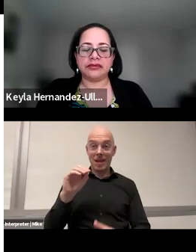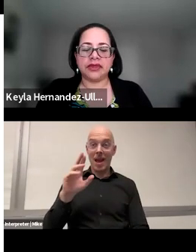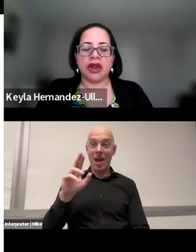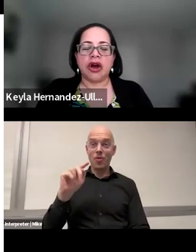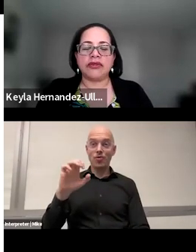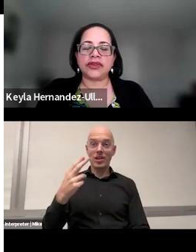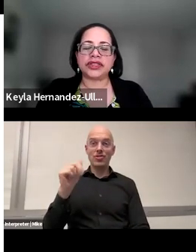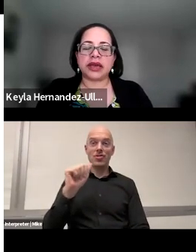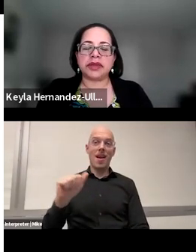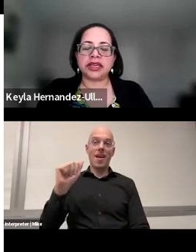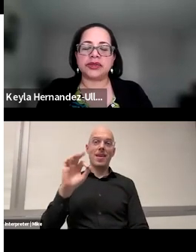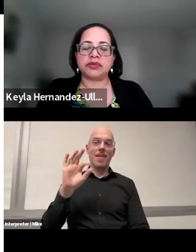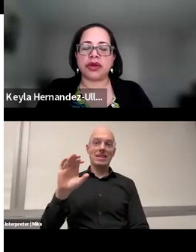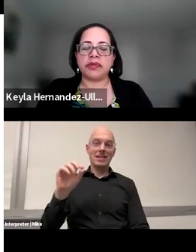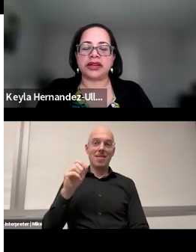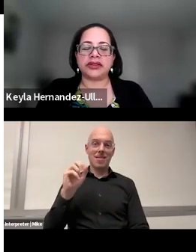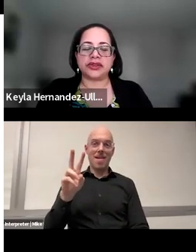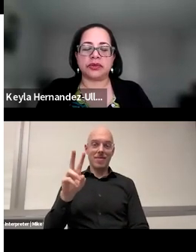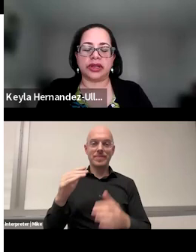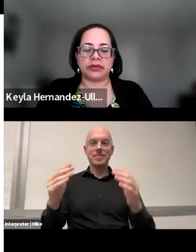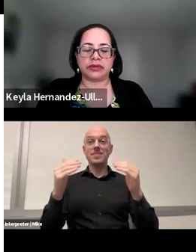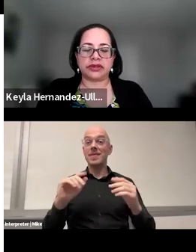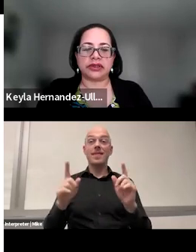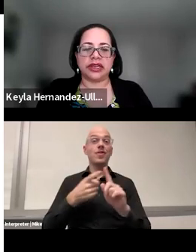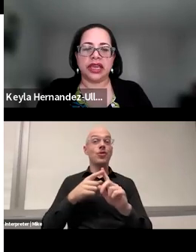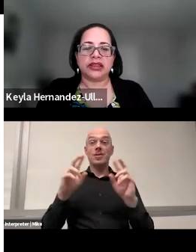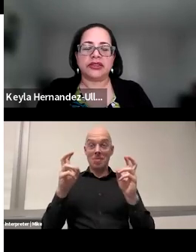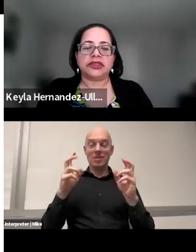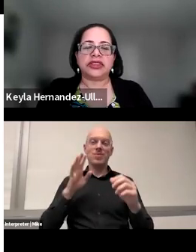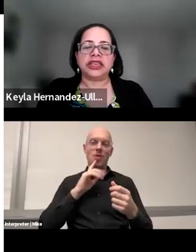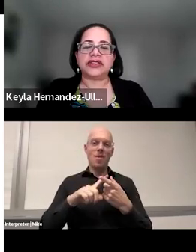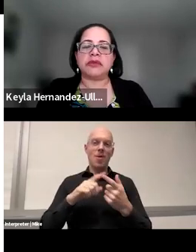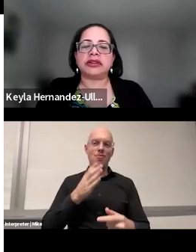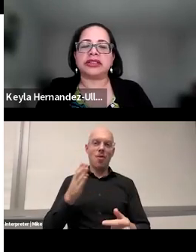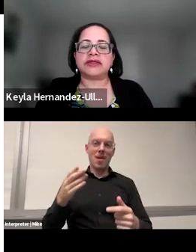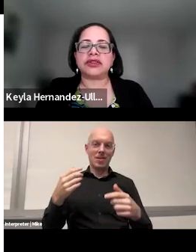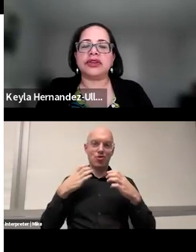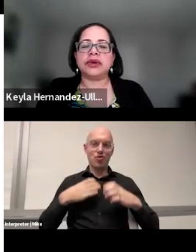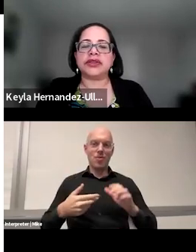Keyla Hernandez-Ulloa: next slide, please. Keyla Hernandez-Ulloa: Our 1st topic is broadband consumer labels.